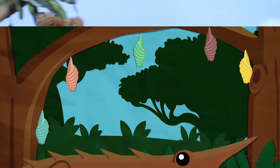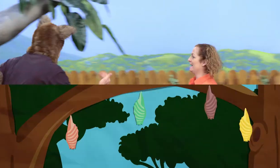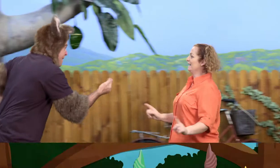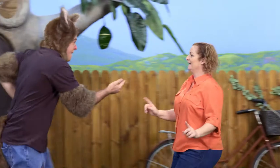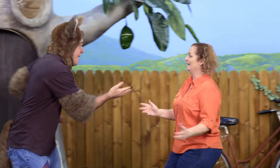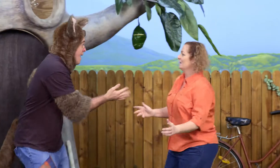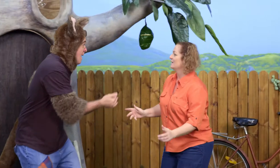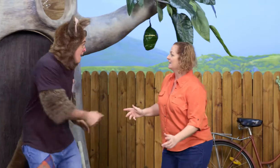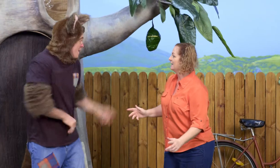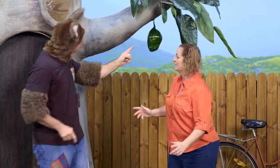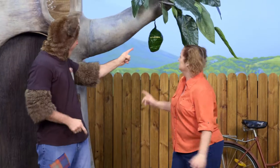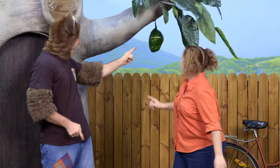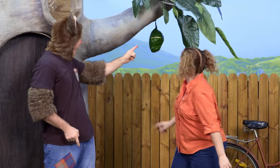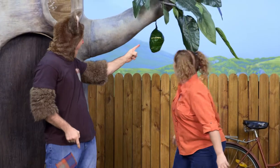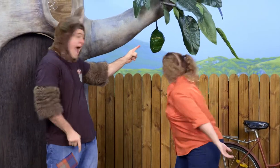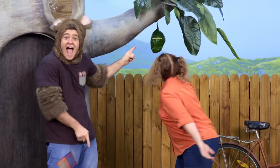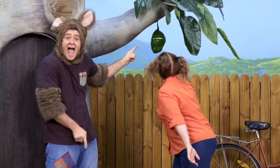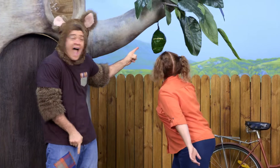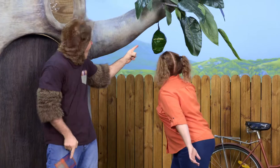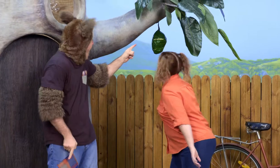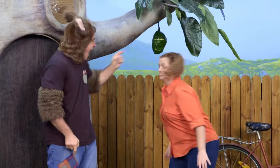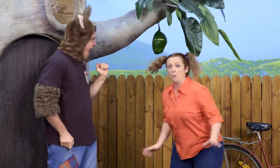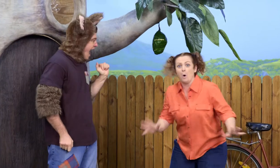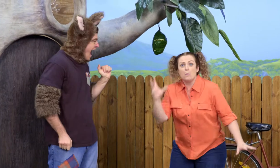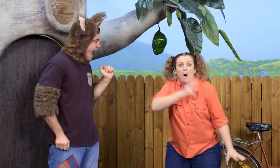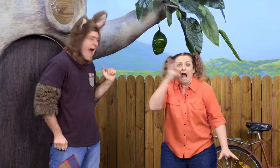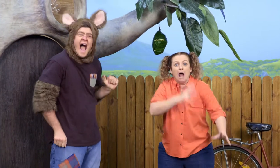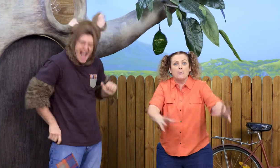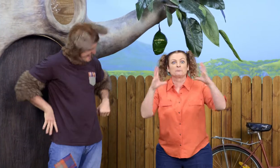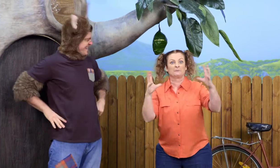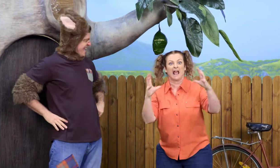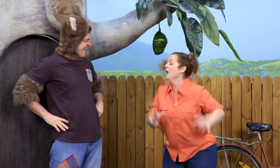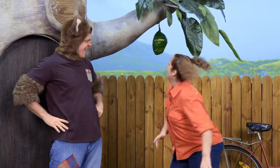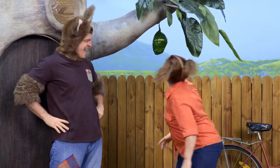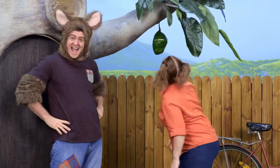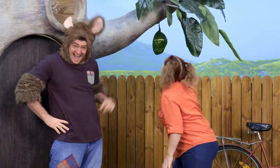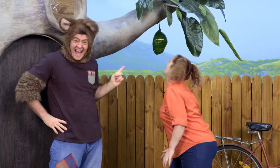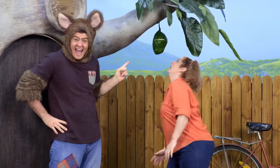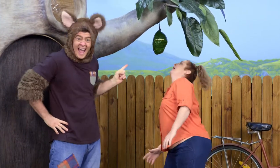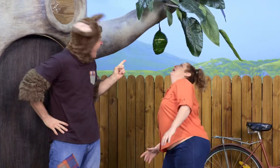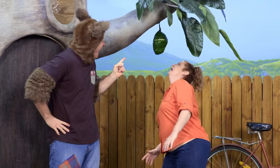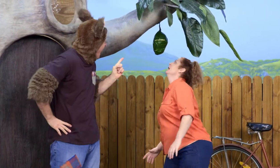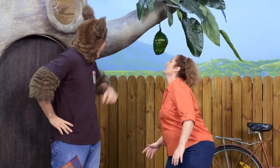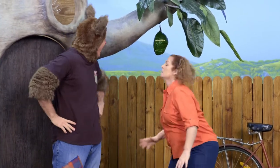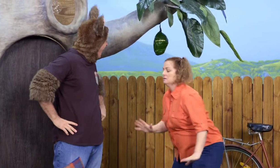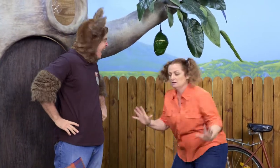Quickly, Sally, look! Oh, wow! That is so big! Yeah.